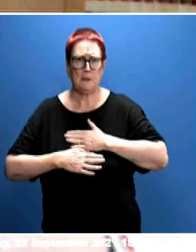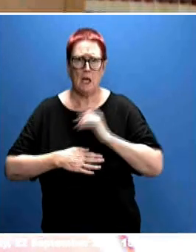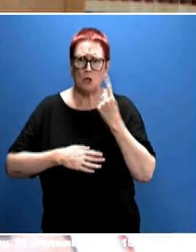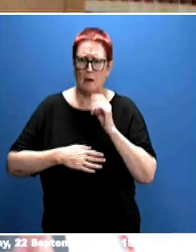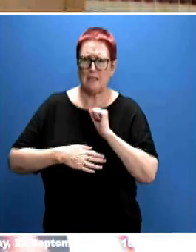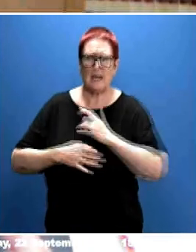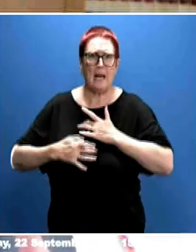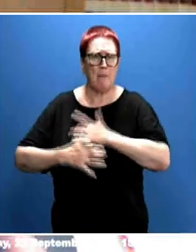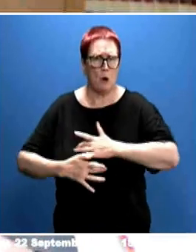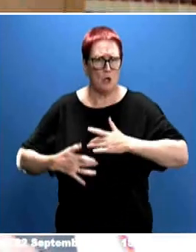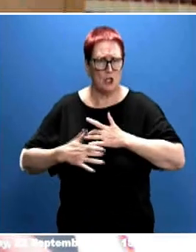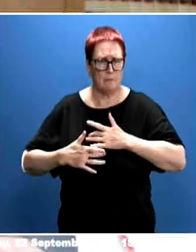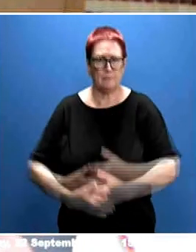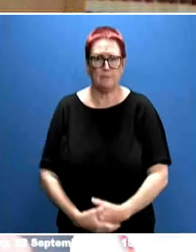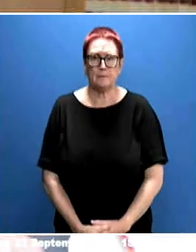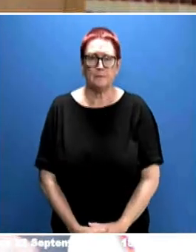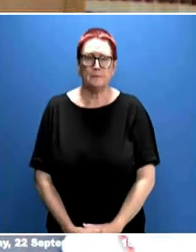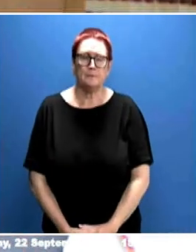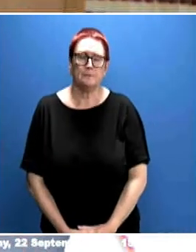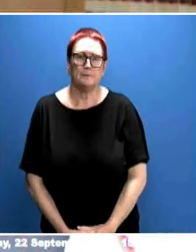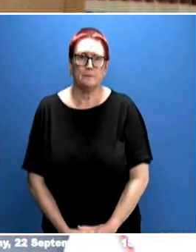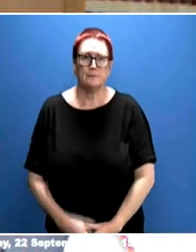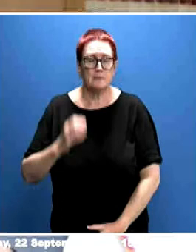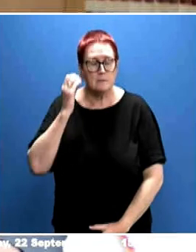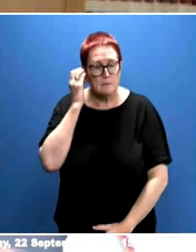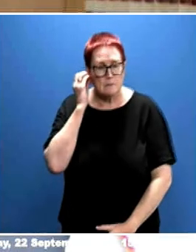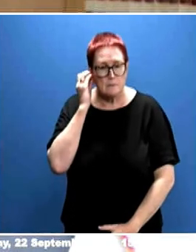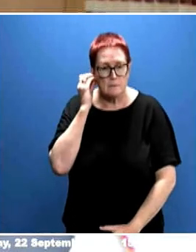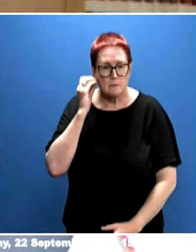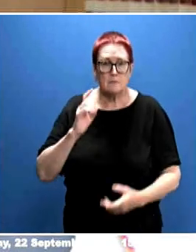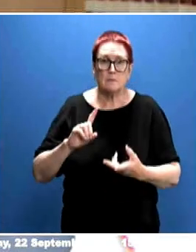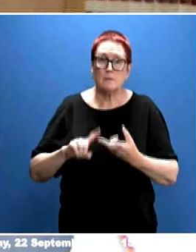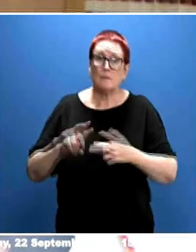Where we identify further assessment is required, then that is flagged and we